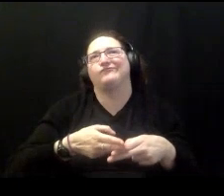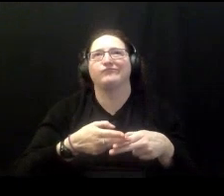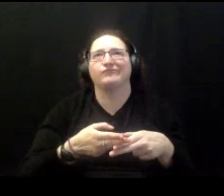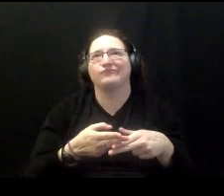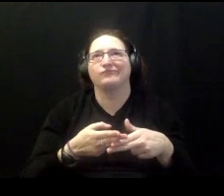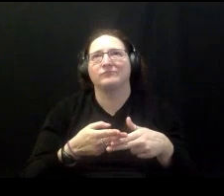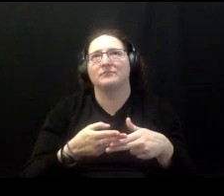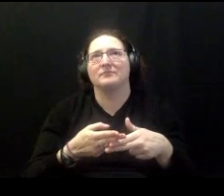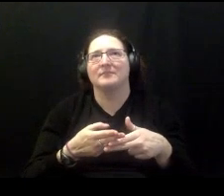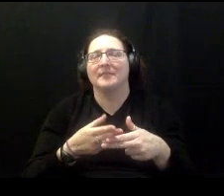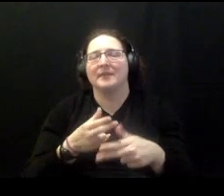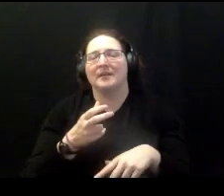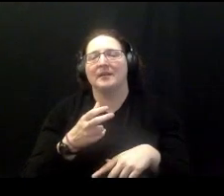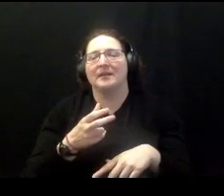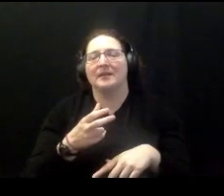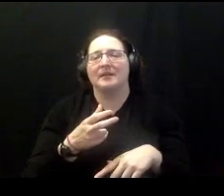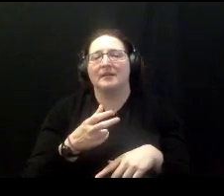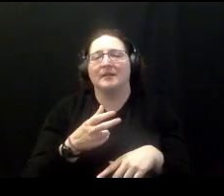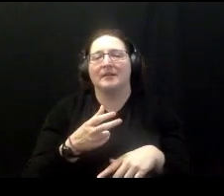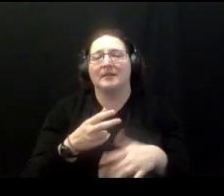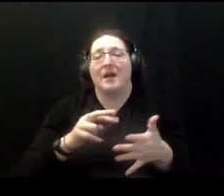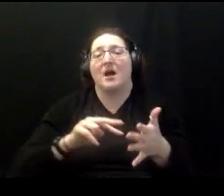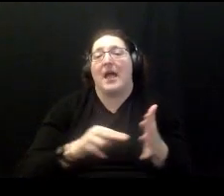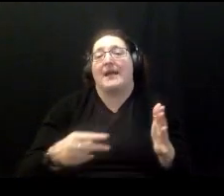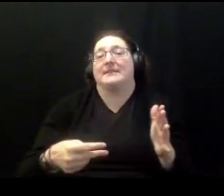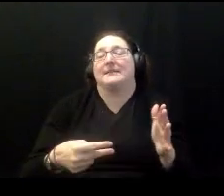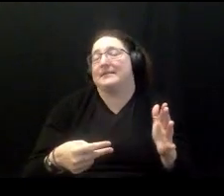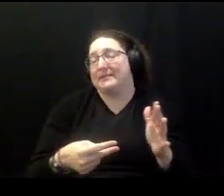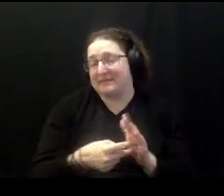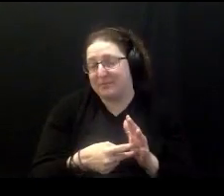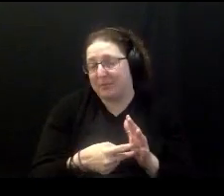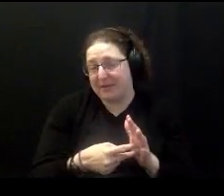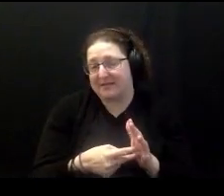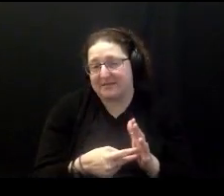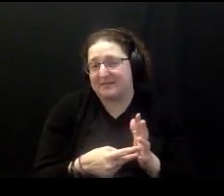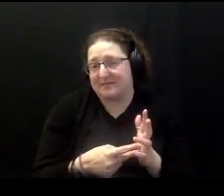intentional threats or deliberately human-caused threats including, obviously,